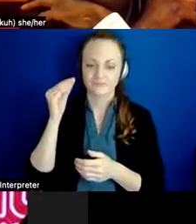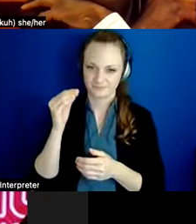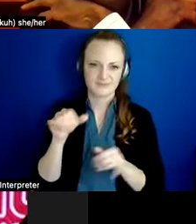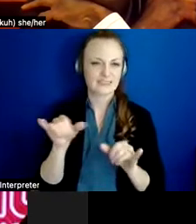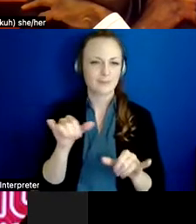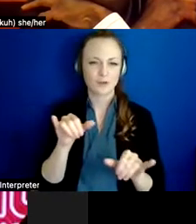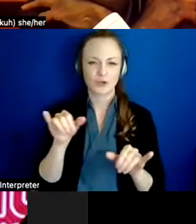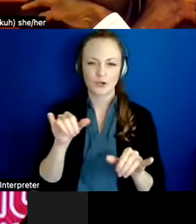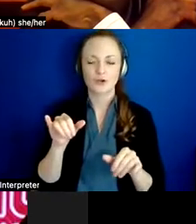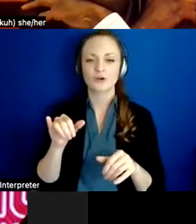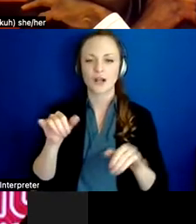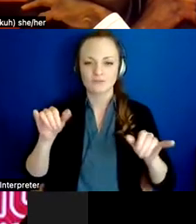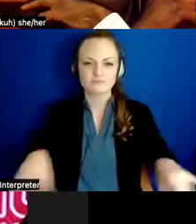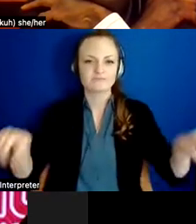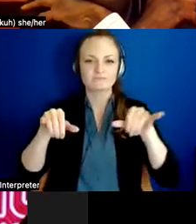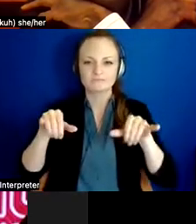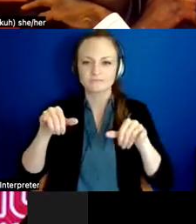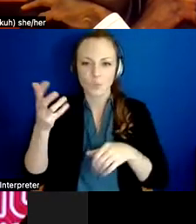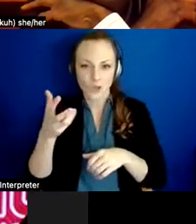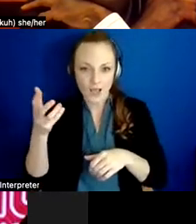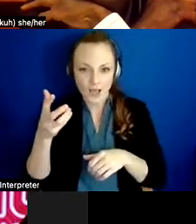we use to do. 20:08:01 You guys want to see my elijah's